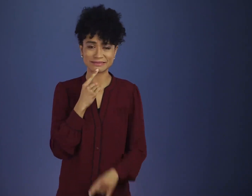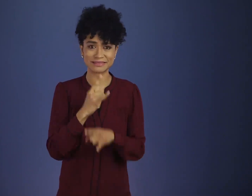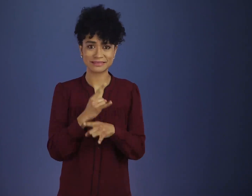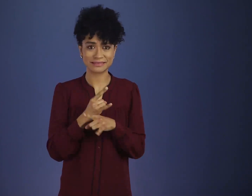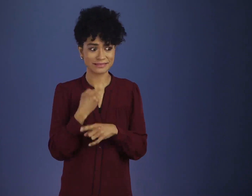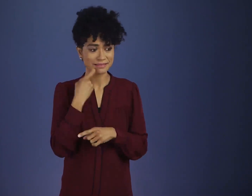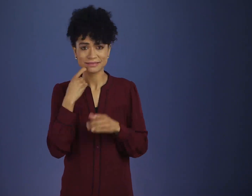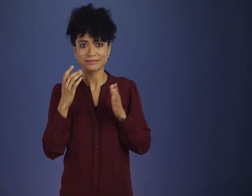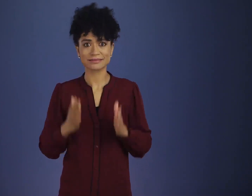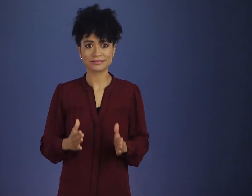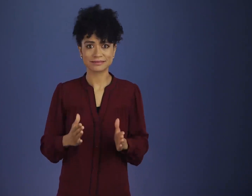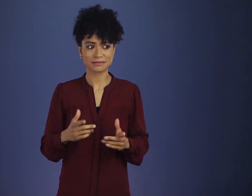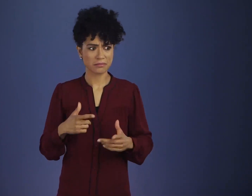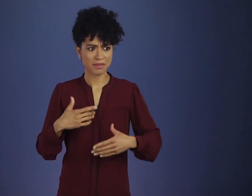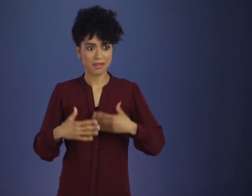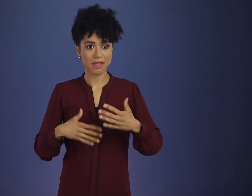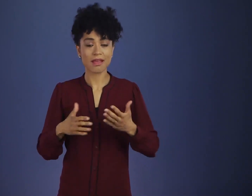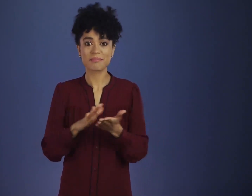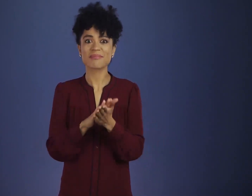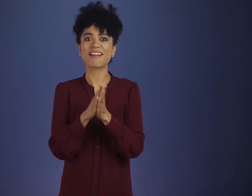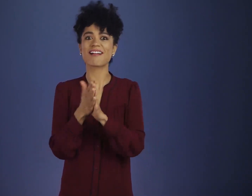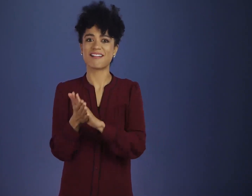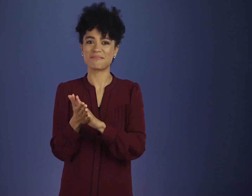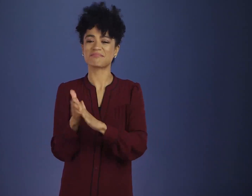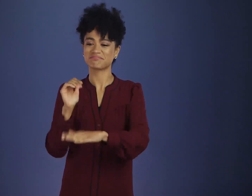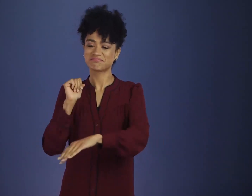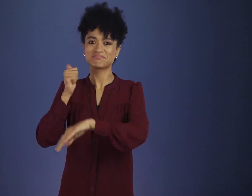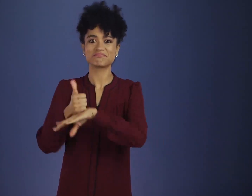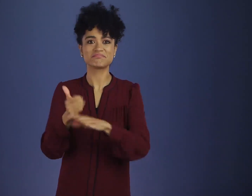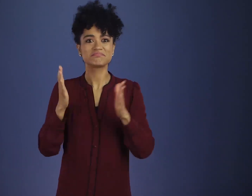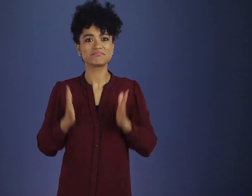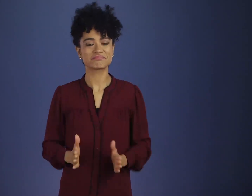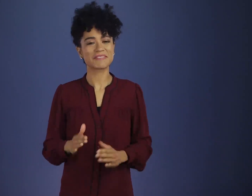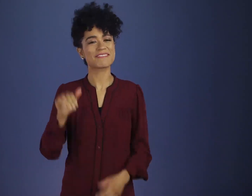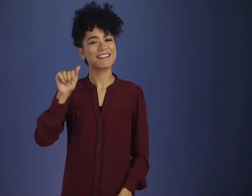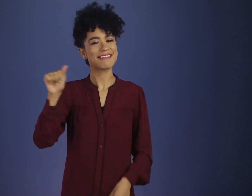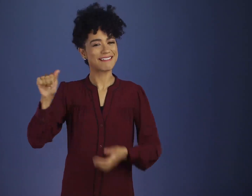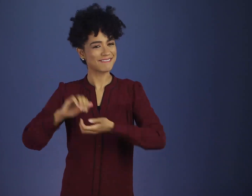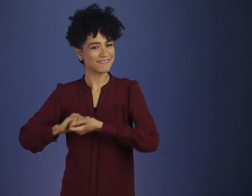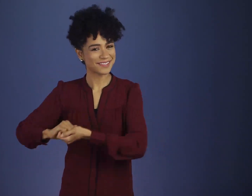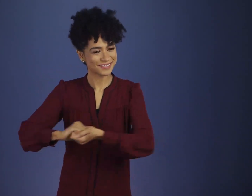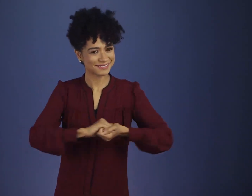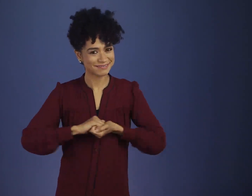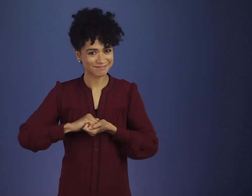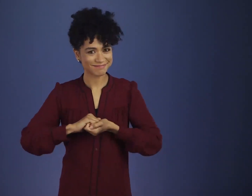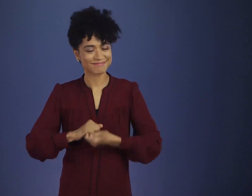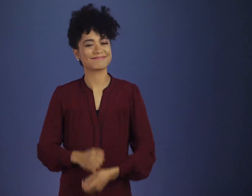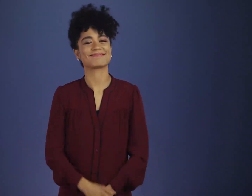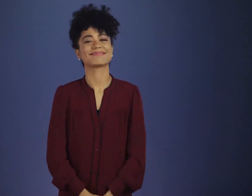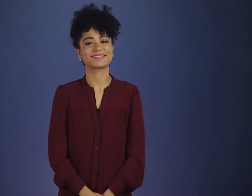Both were severe cases of alcoholism and were destined to become cofounders of the A.A. Fellowship.